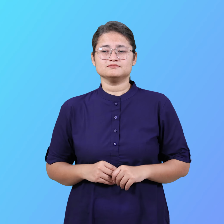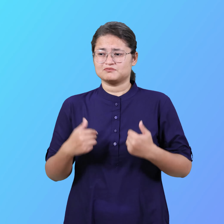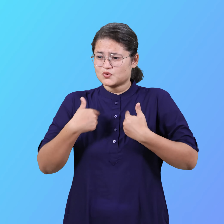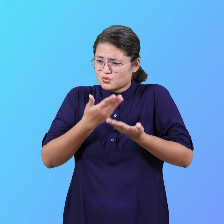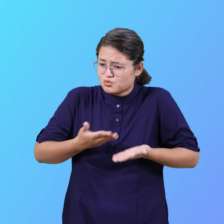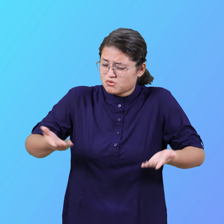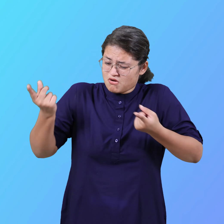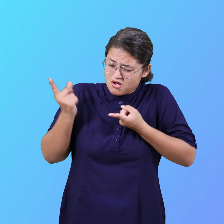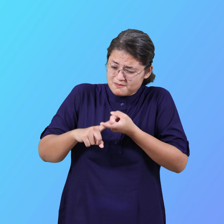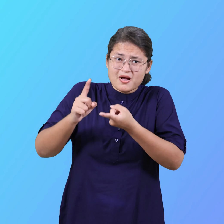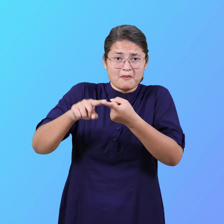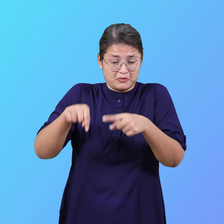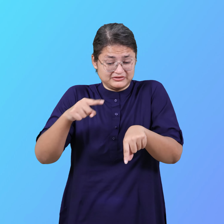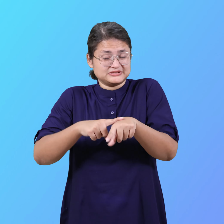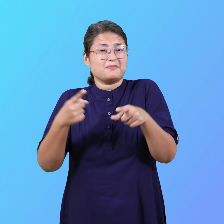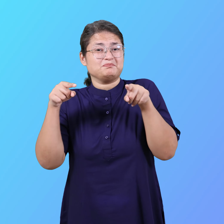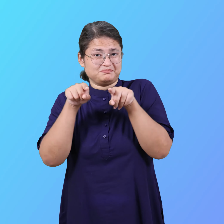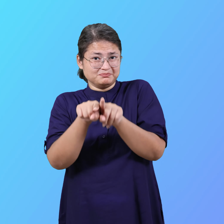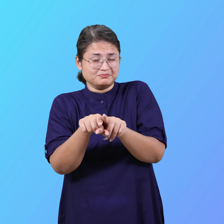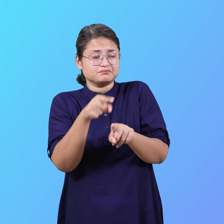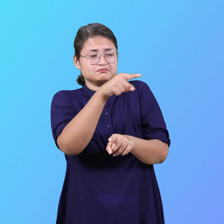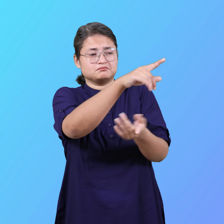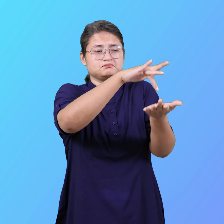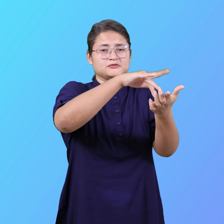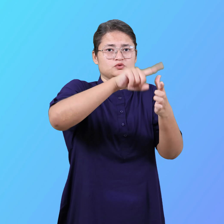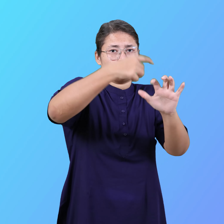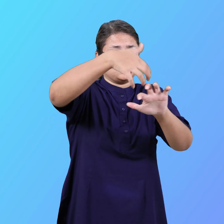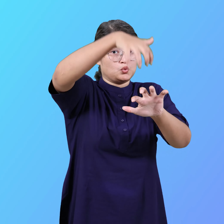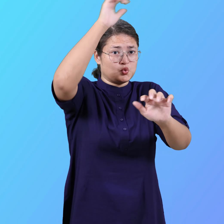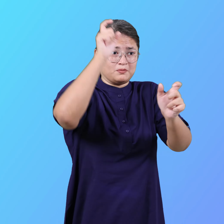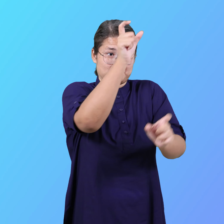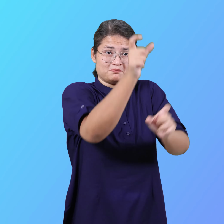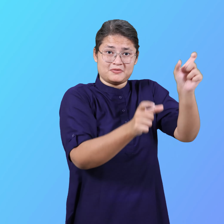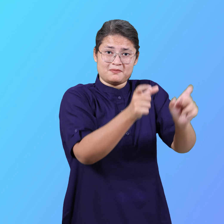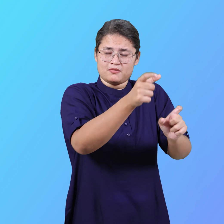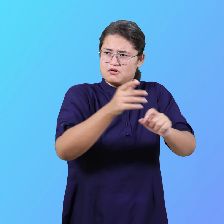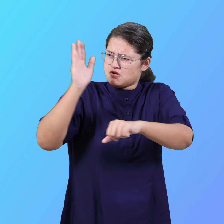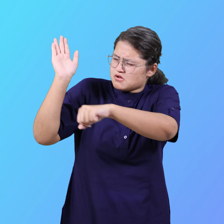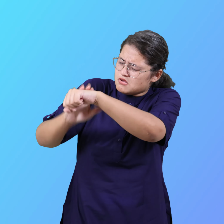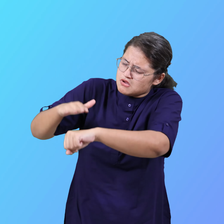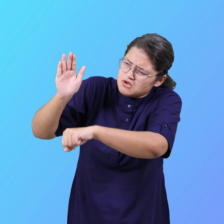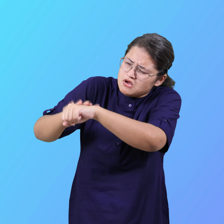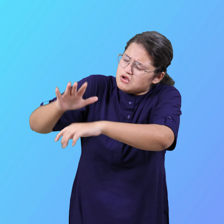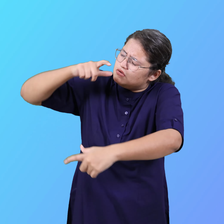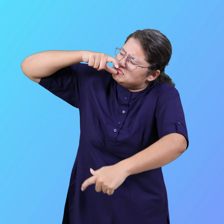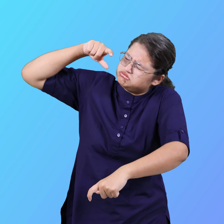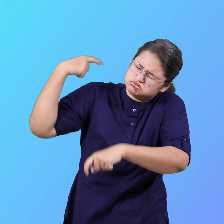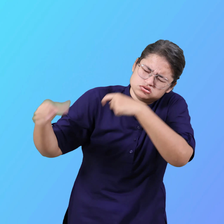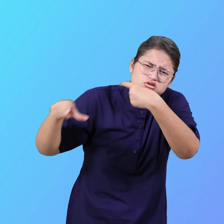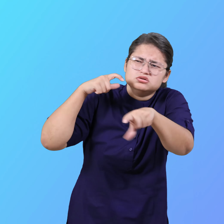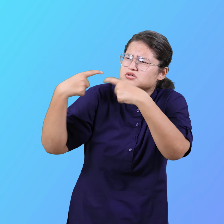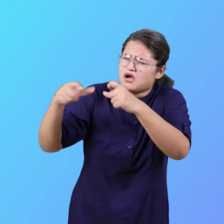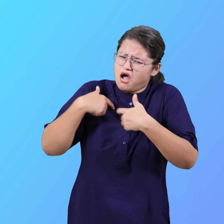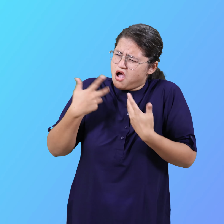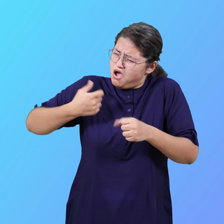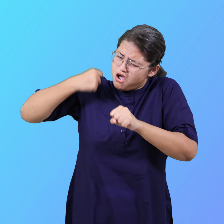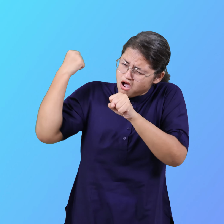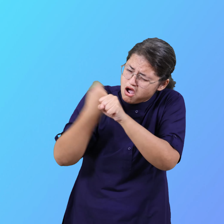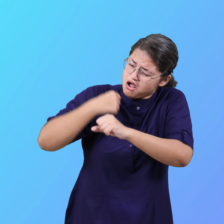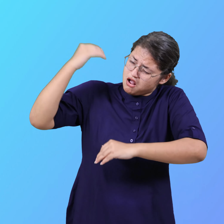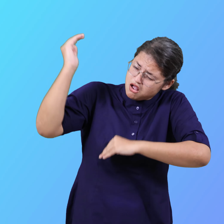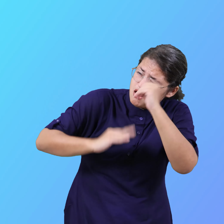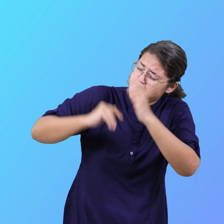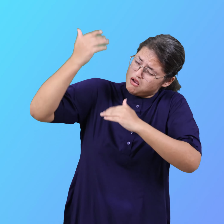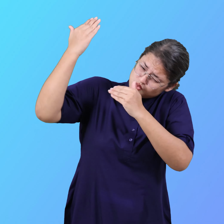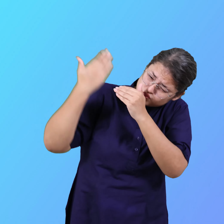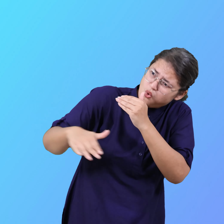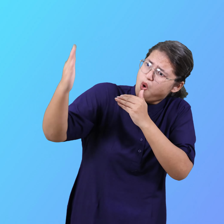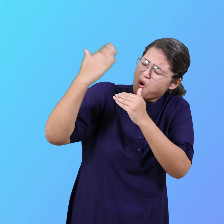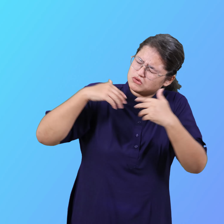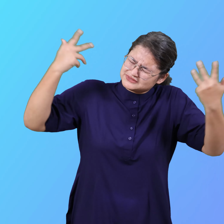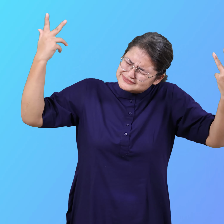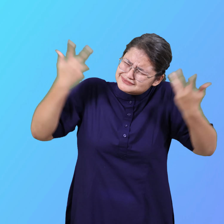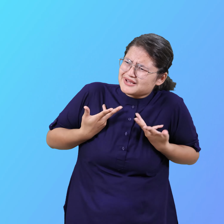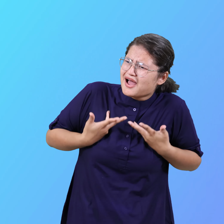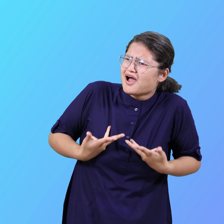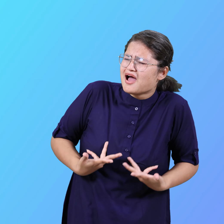During this time, the people of Judah began to complain. They said, “The workers are becoming tired.